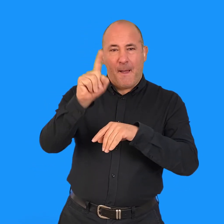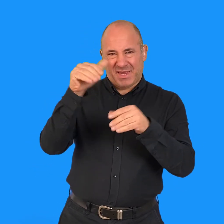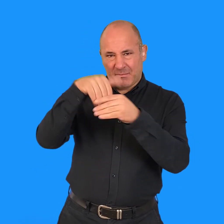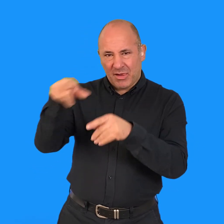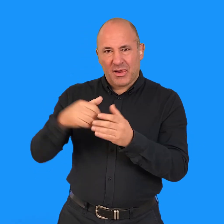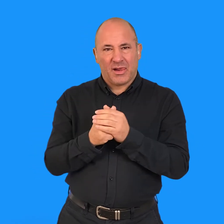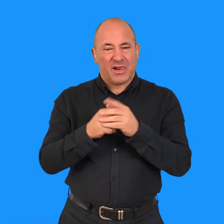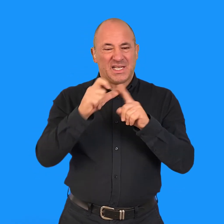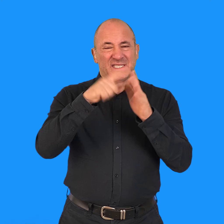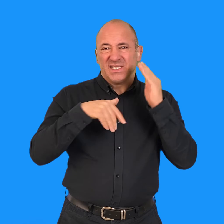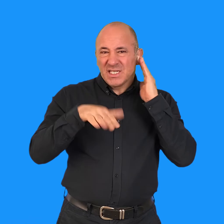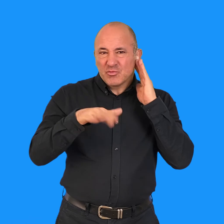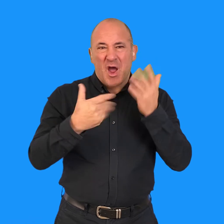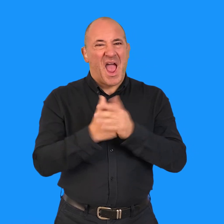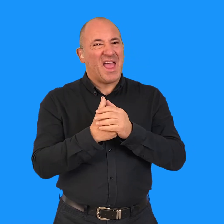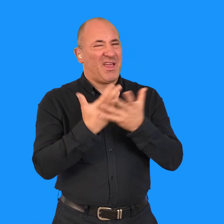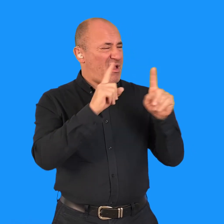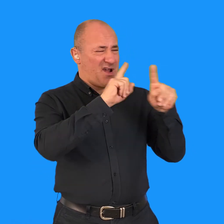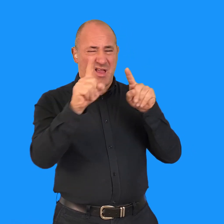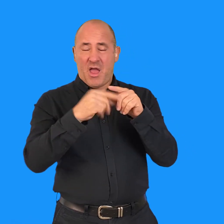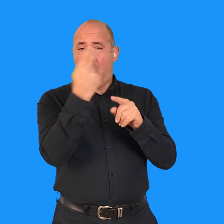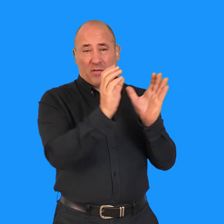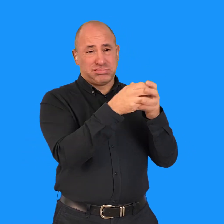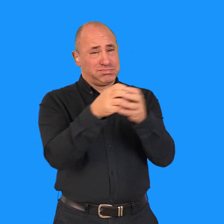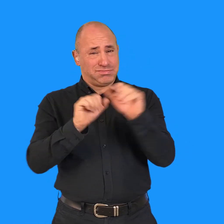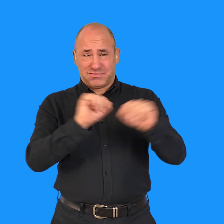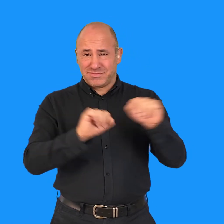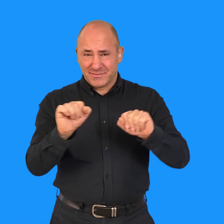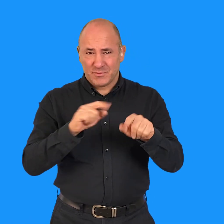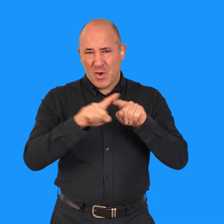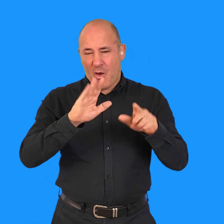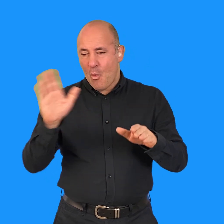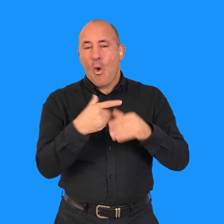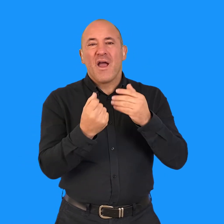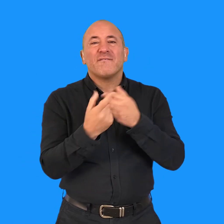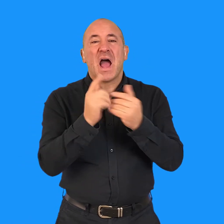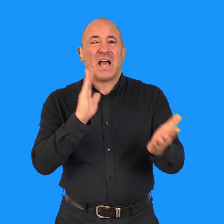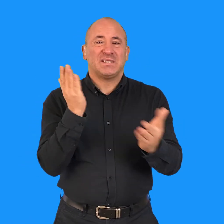people from dance theater, DJs, the whole gamut of art forms.